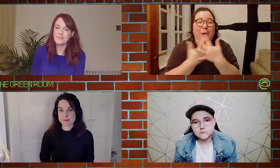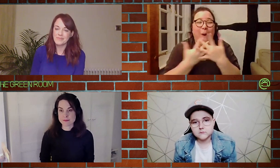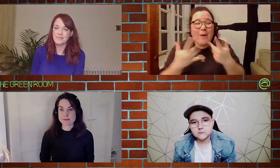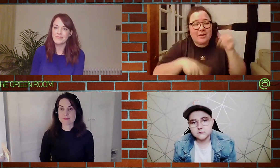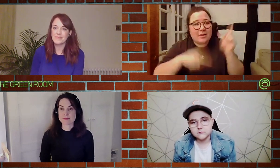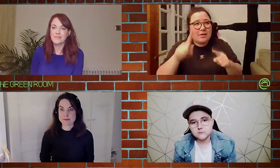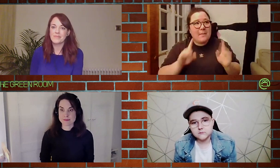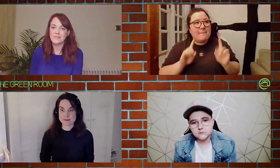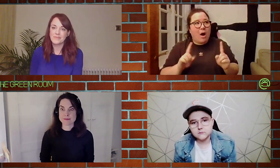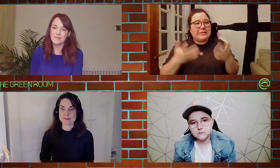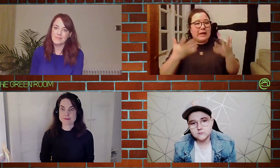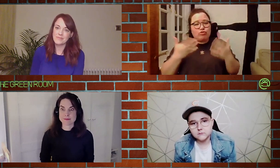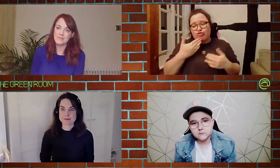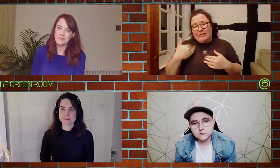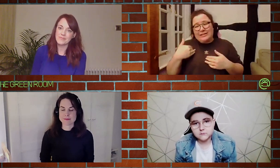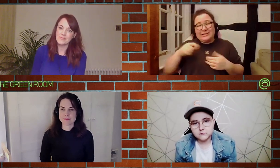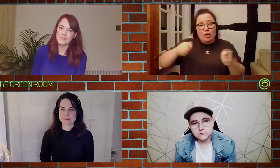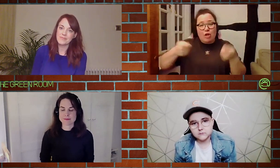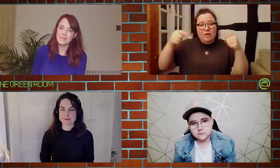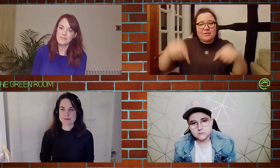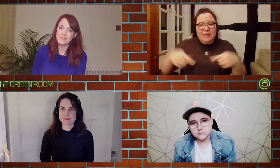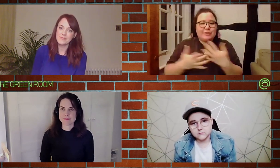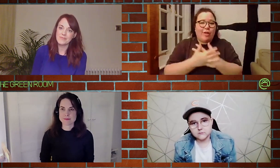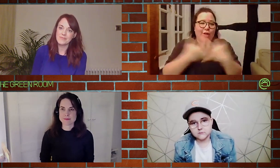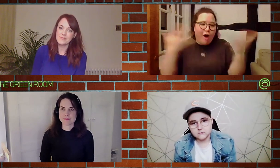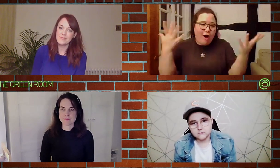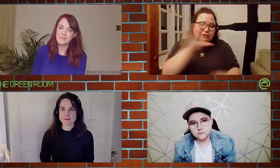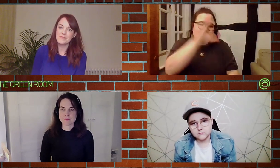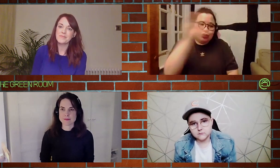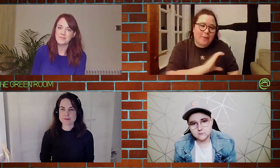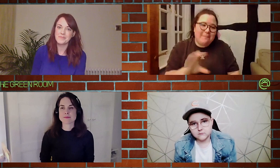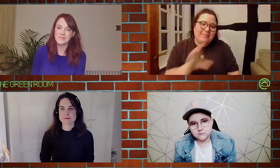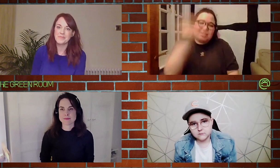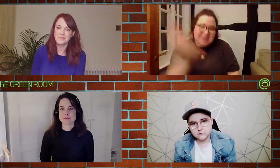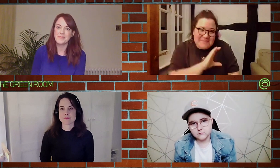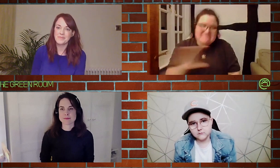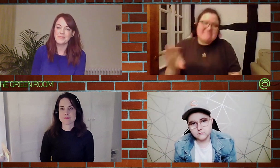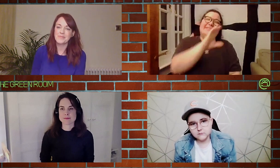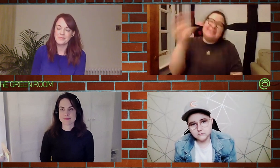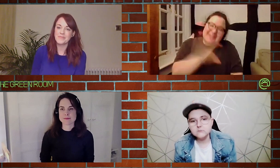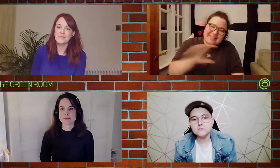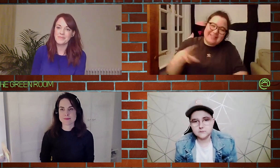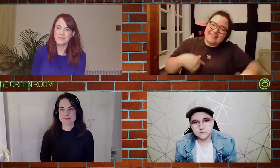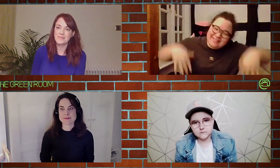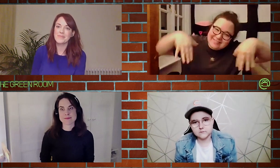So I feel like you've got to have lots of varied roles you can do. And through lockdown there's been loads